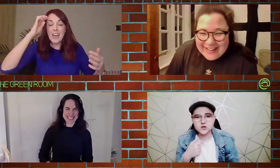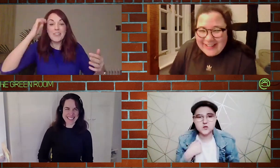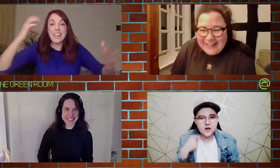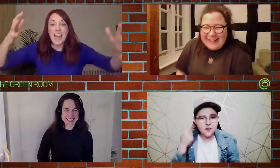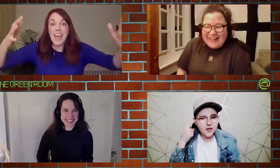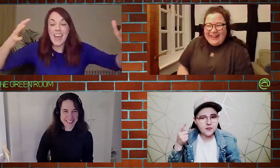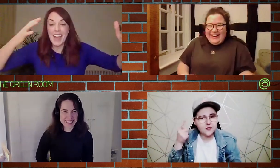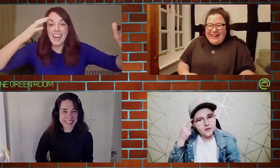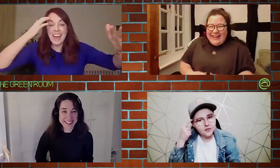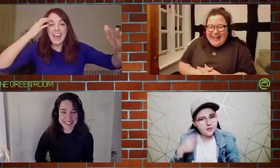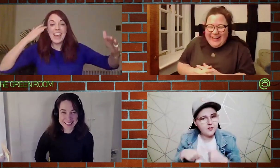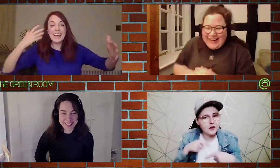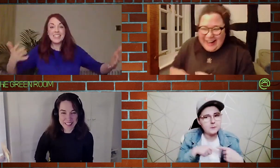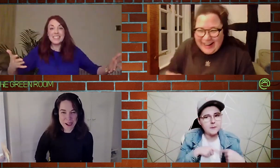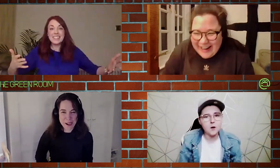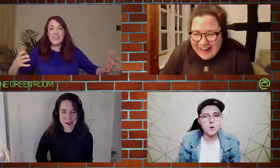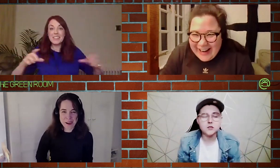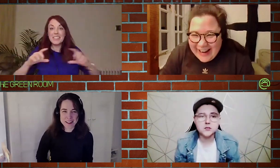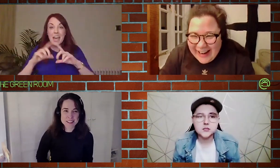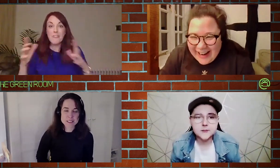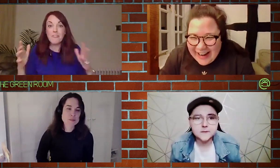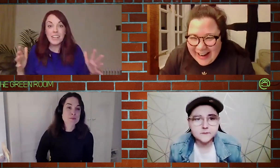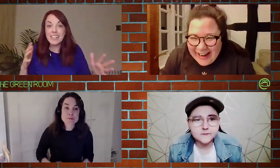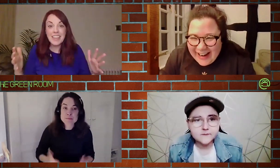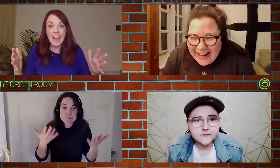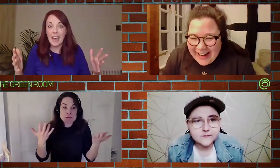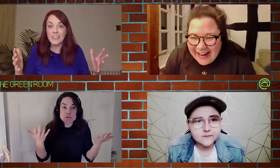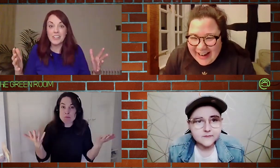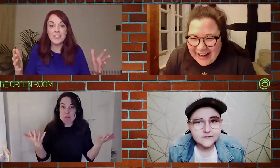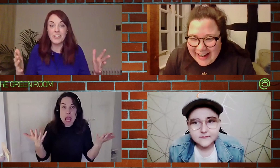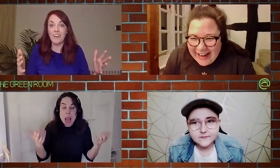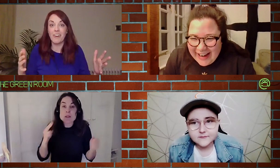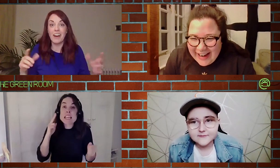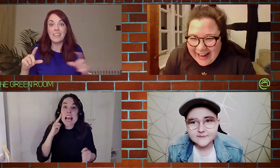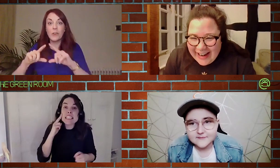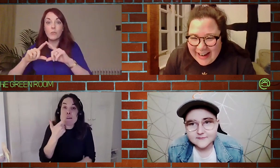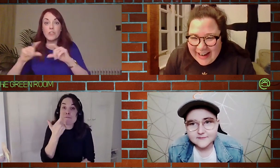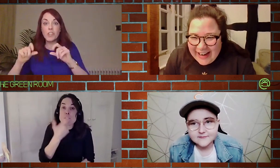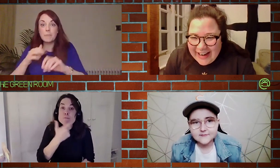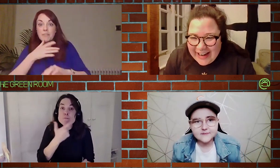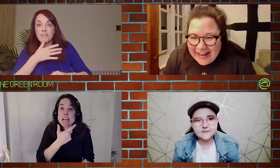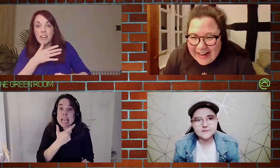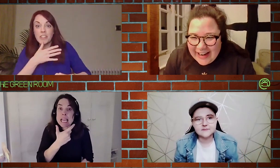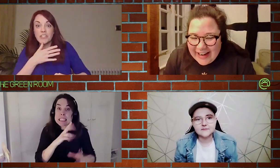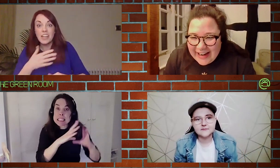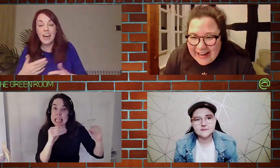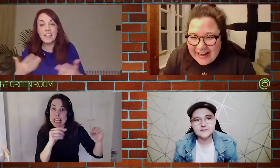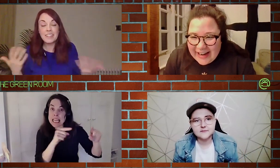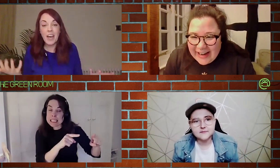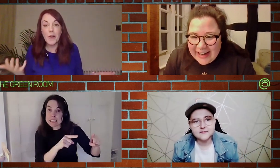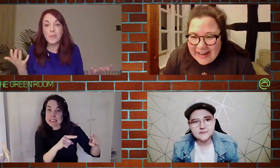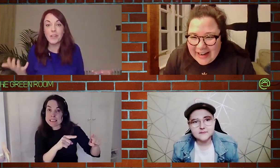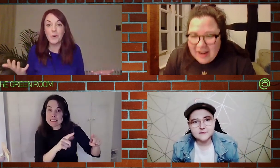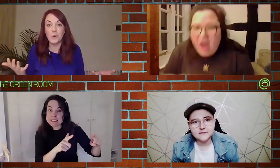Chips and fish? JB: It was a Deaf Funny sketch I saw. And they go chips and fish and that's how they know